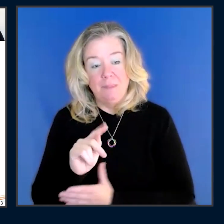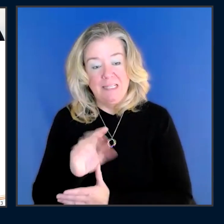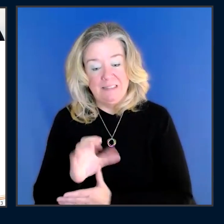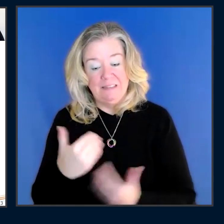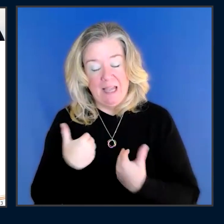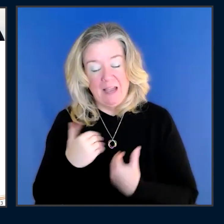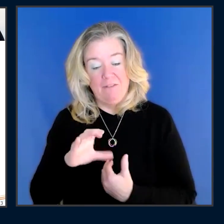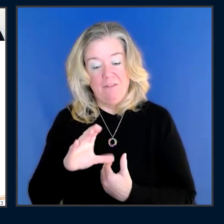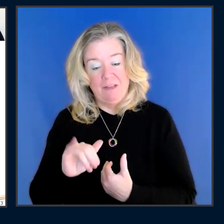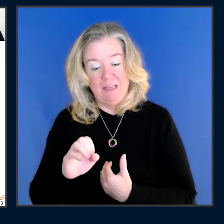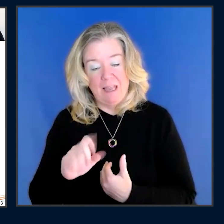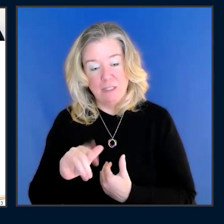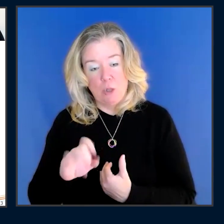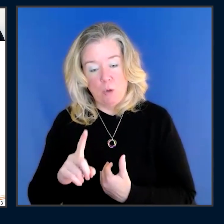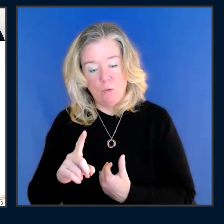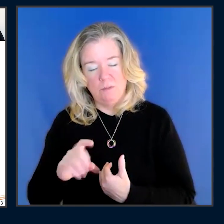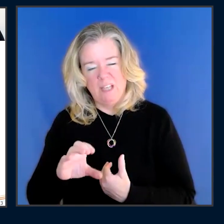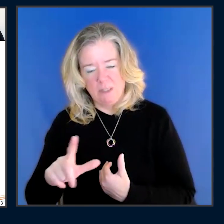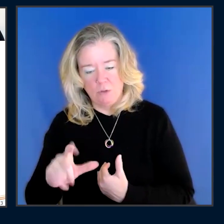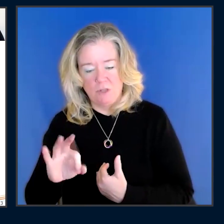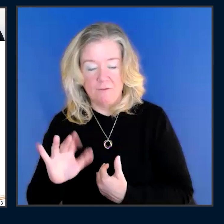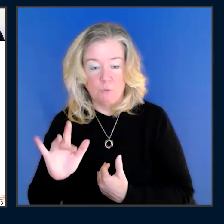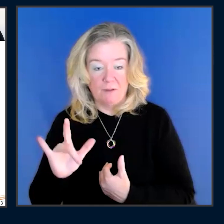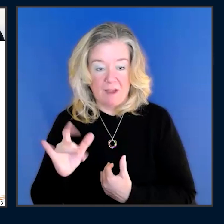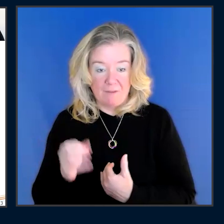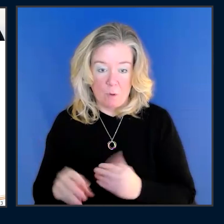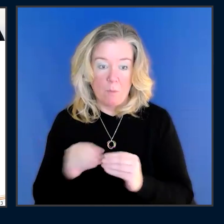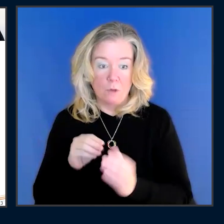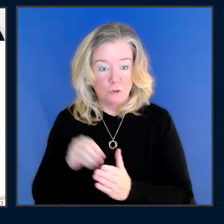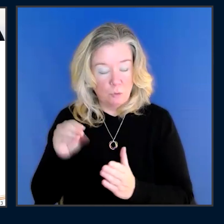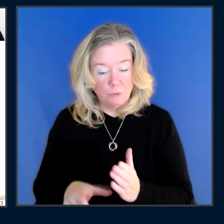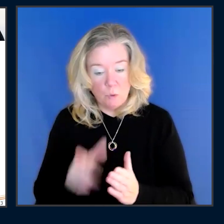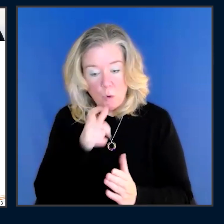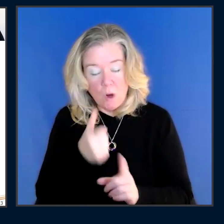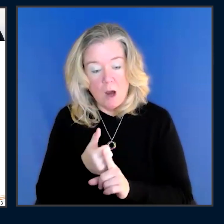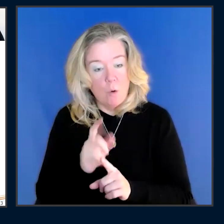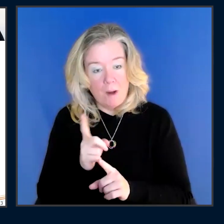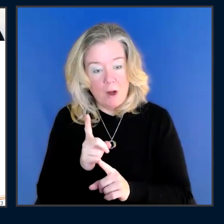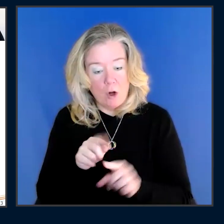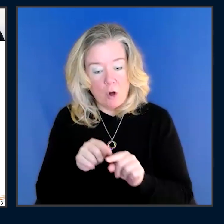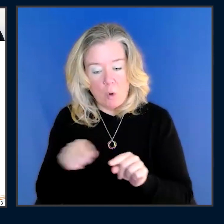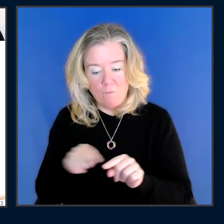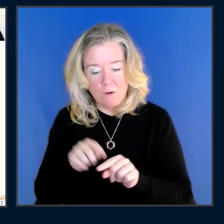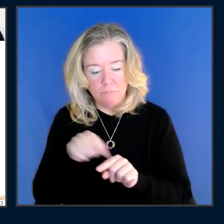Some teacher consultants have case loads of 25 or more students who are located